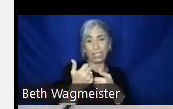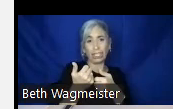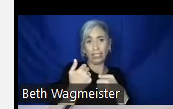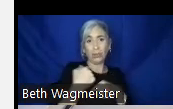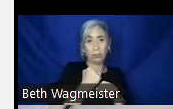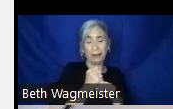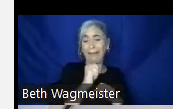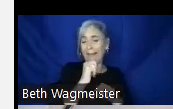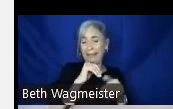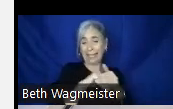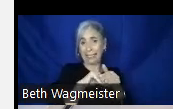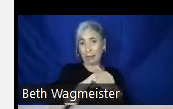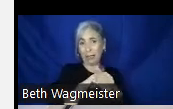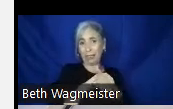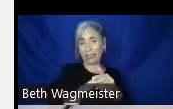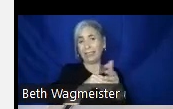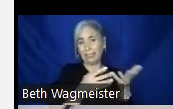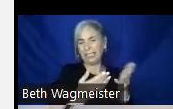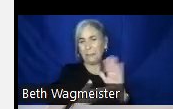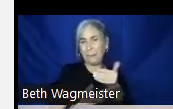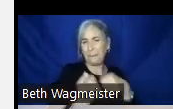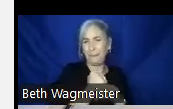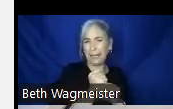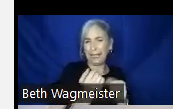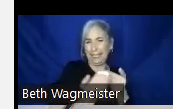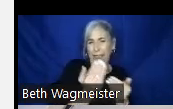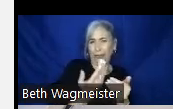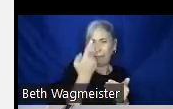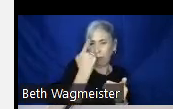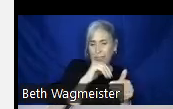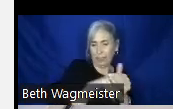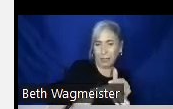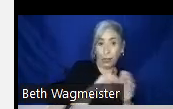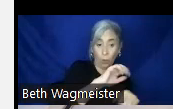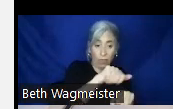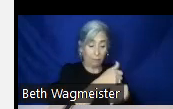trivial, easy to make accessible. So yeah, if when they were built they were built accessibly,